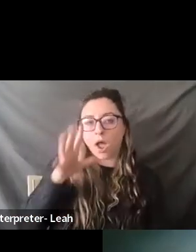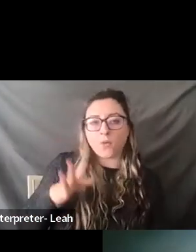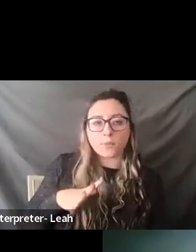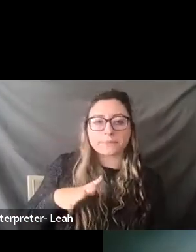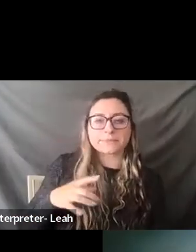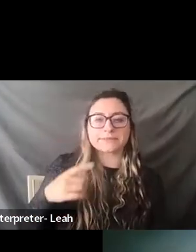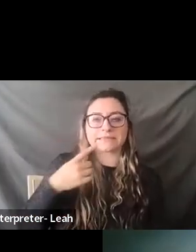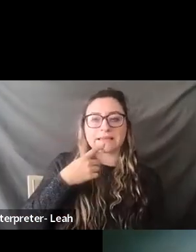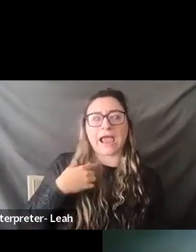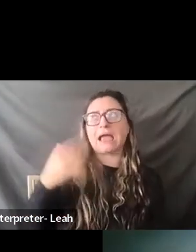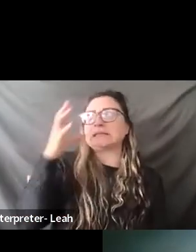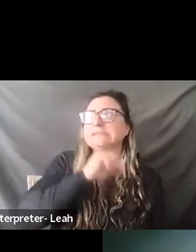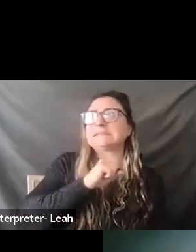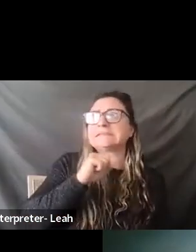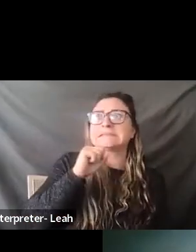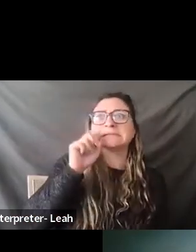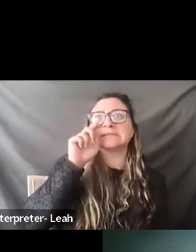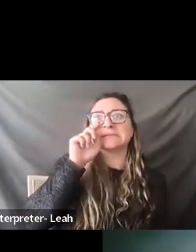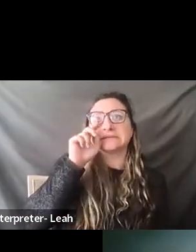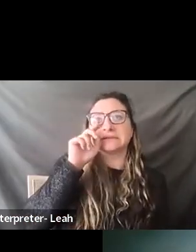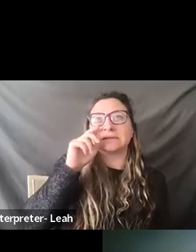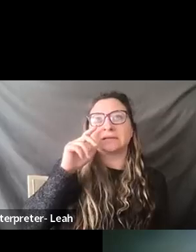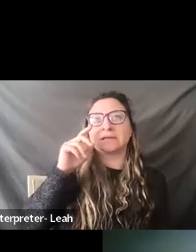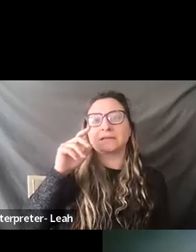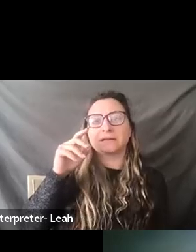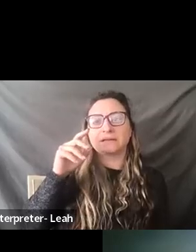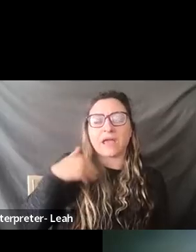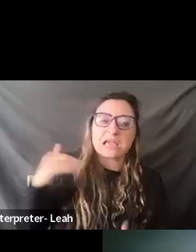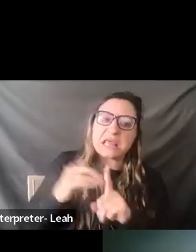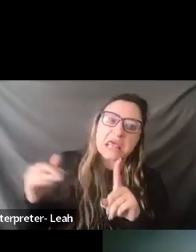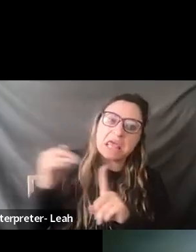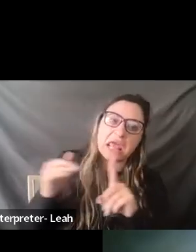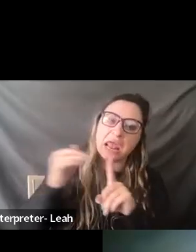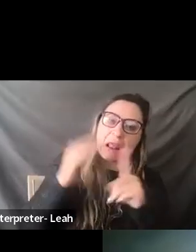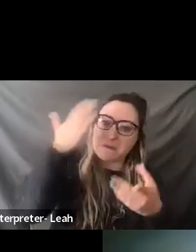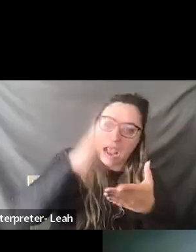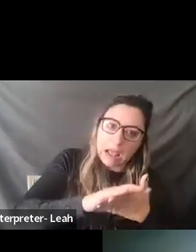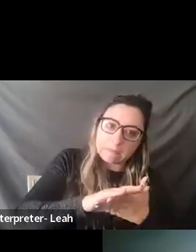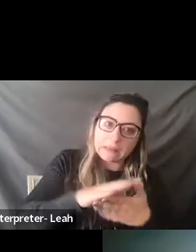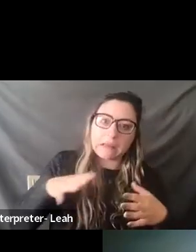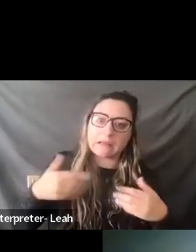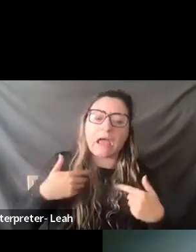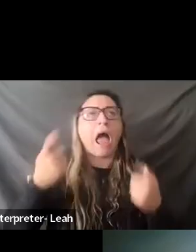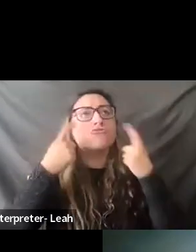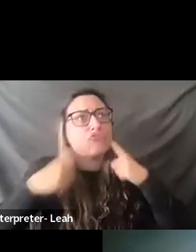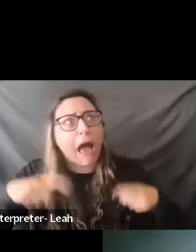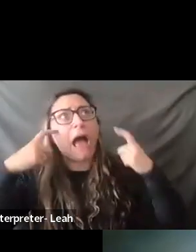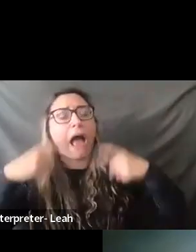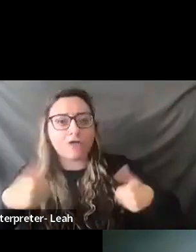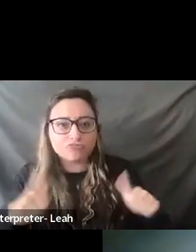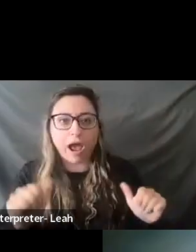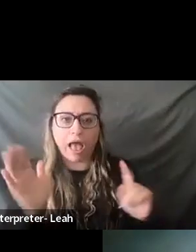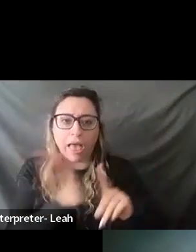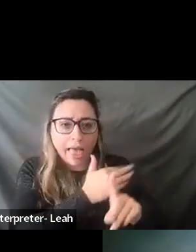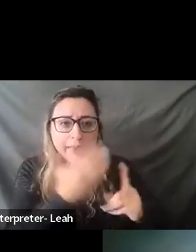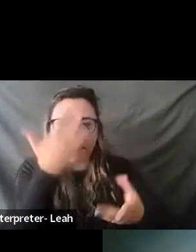The examples I have encountered of a resistant person actually receiving a vaccine were all in instances where either a wife was telling a husband, you have to, you have to take care of me, what about the kids, okay?